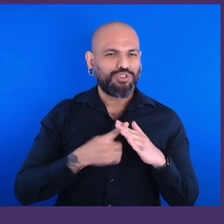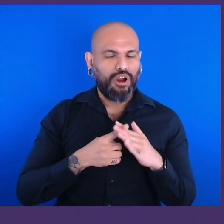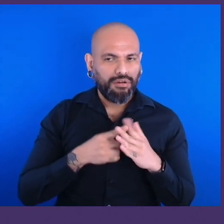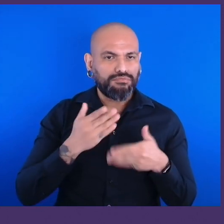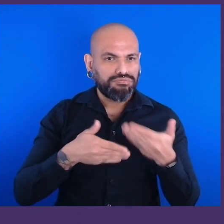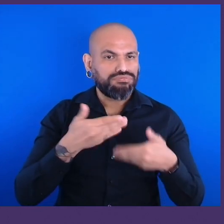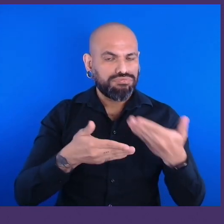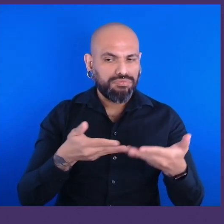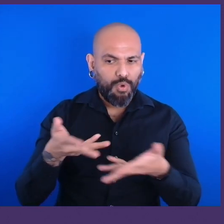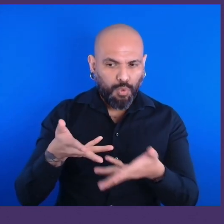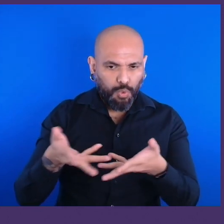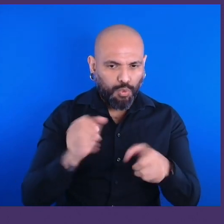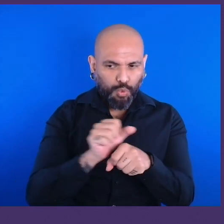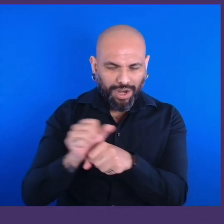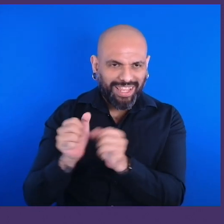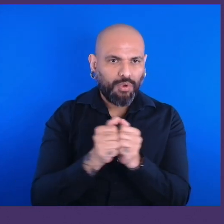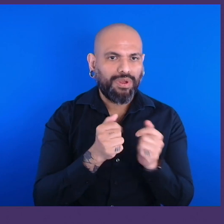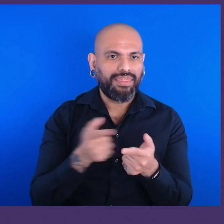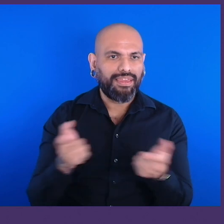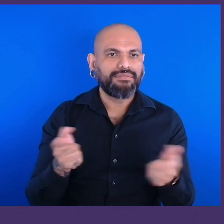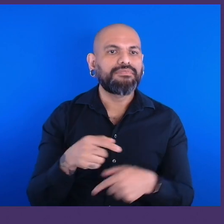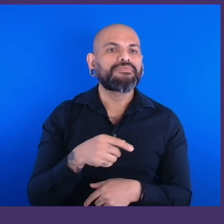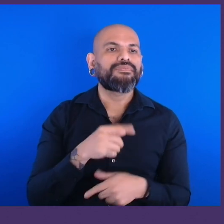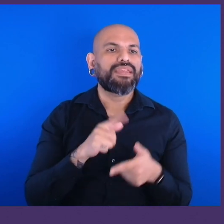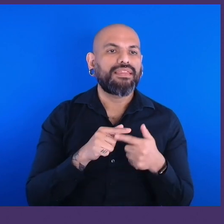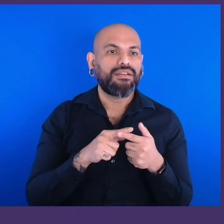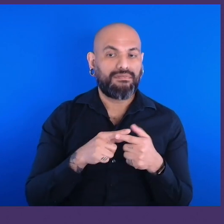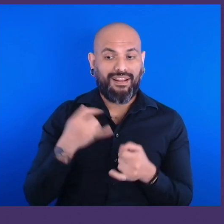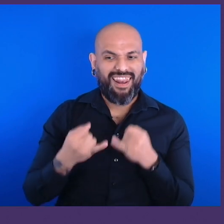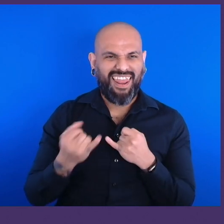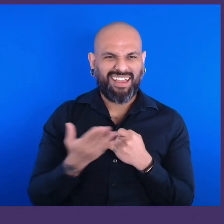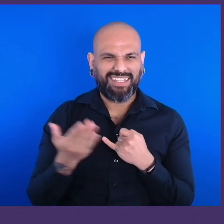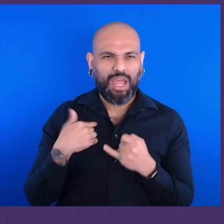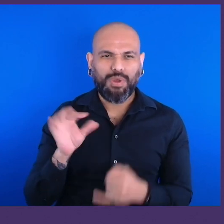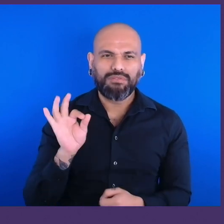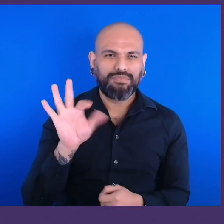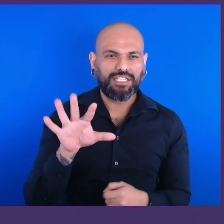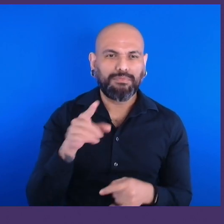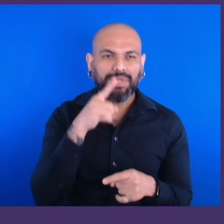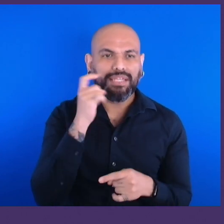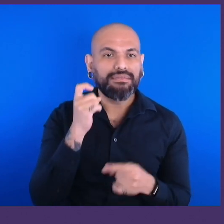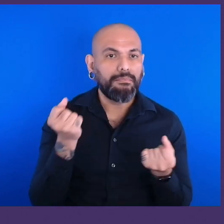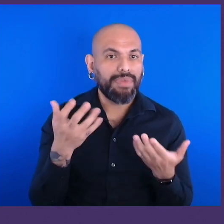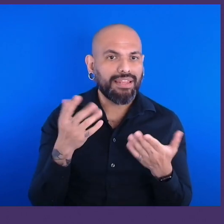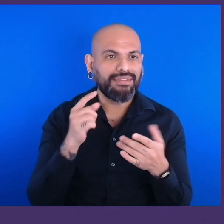But there's also just one last thing that I'd like to mention, because there's many, specific AI applications